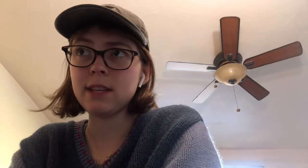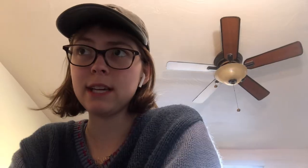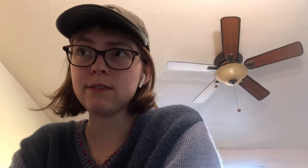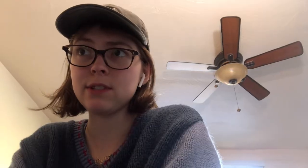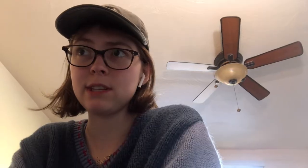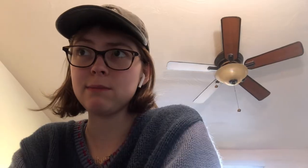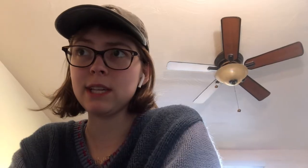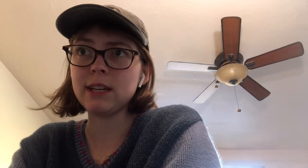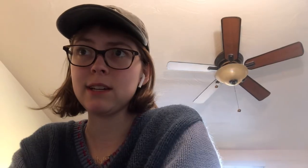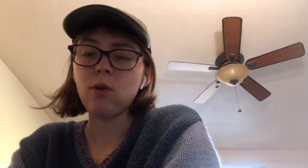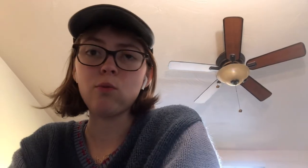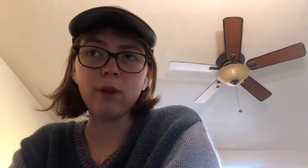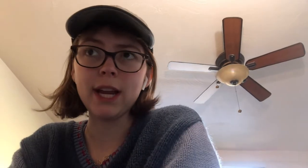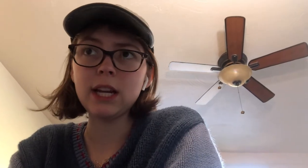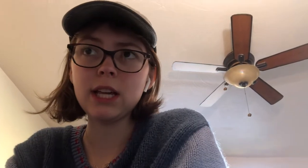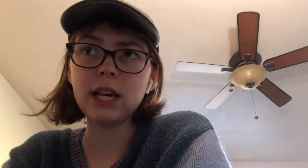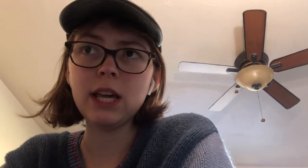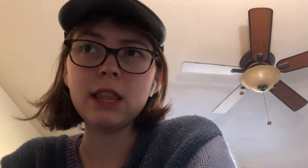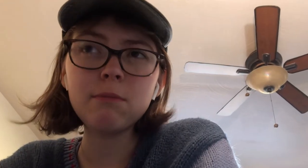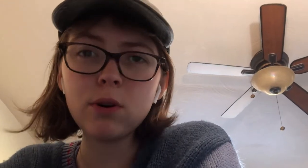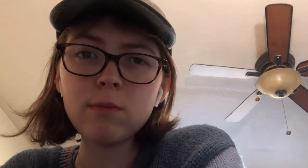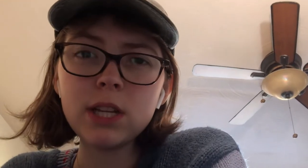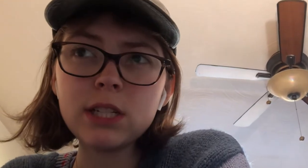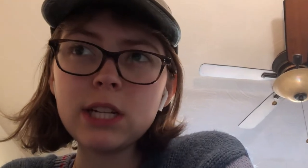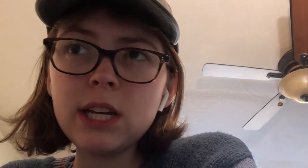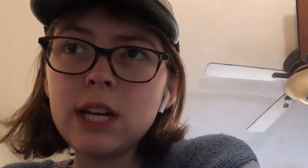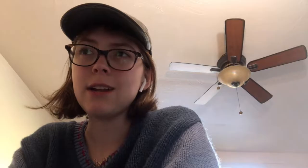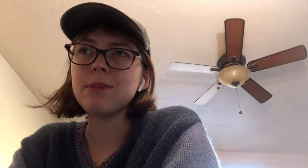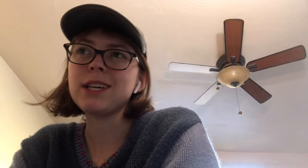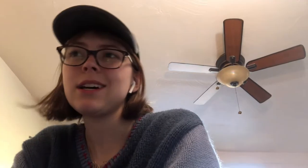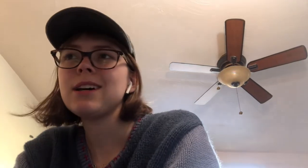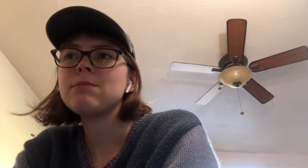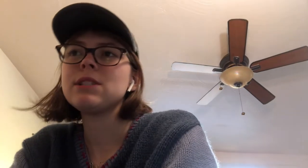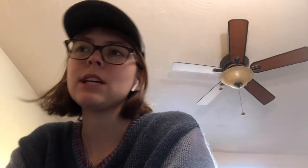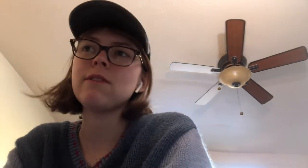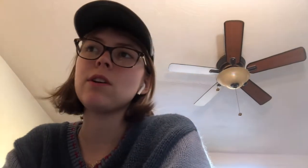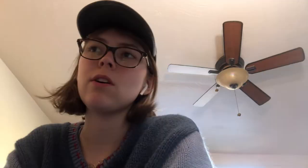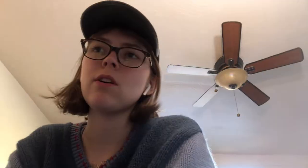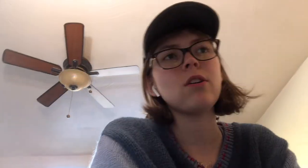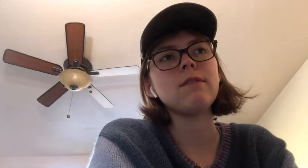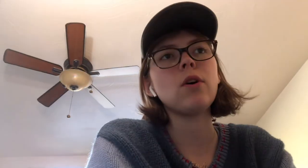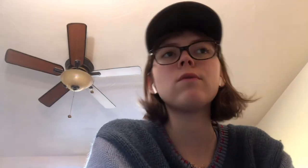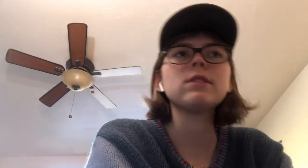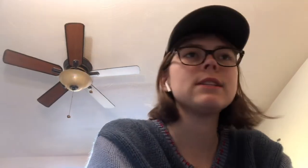ever seems like right in the moment i'm like oh i'm just sick of it all i've over listened